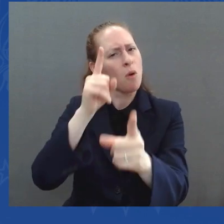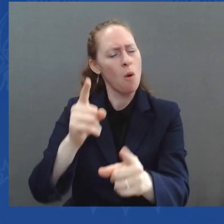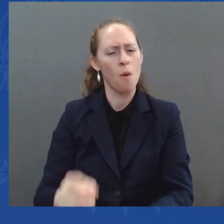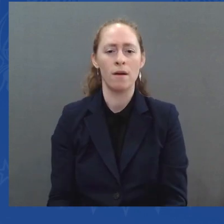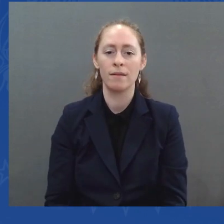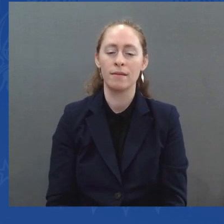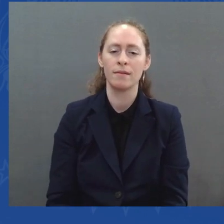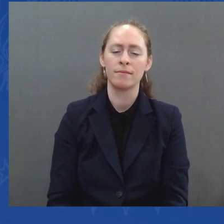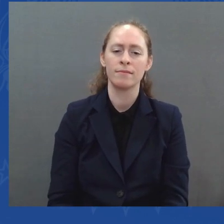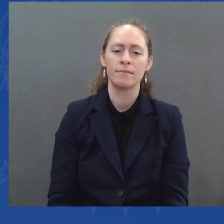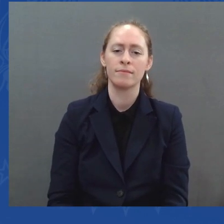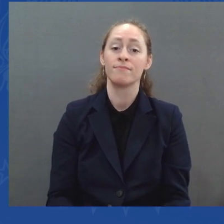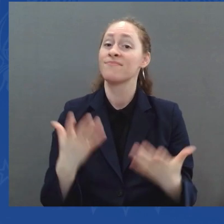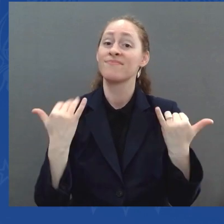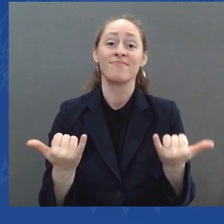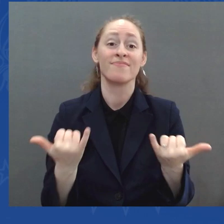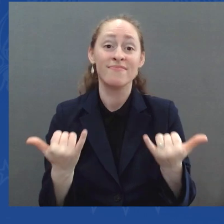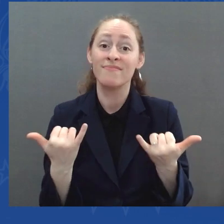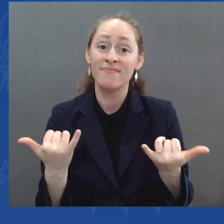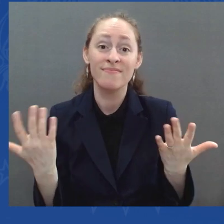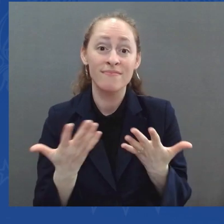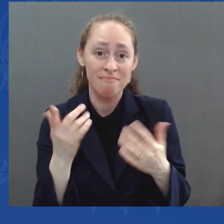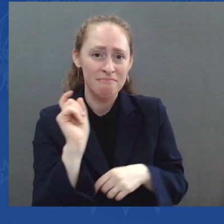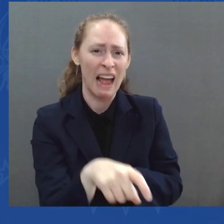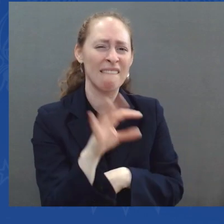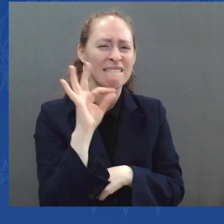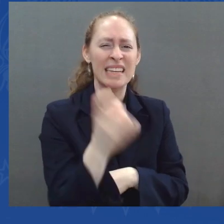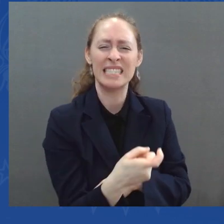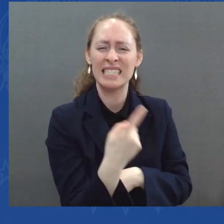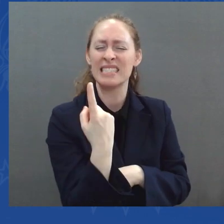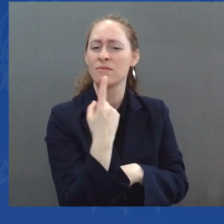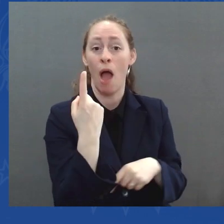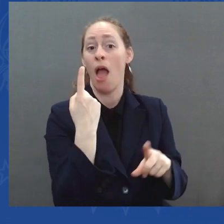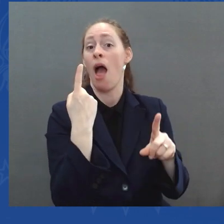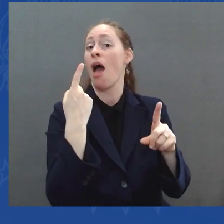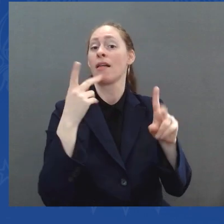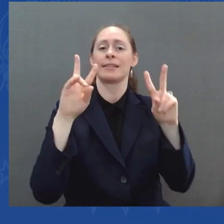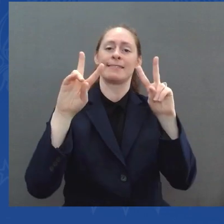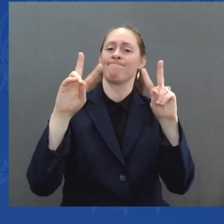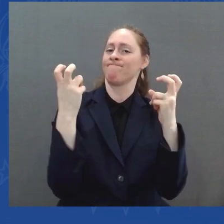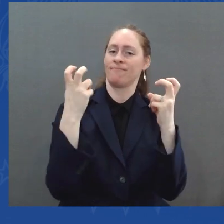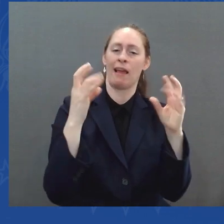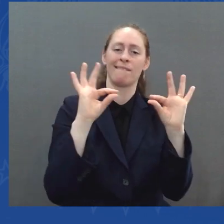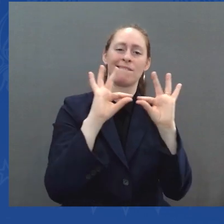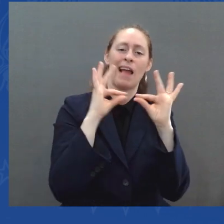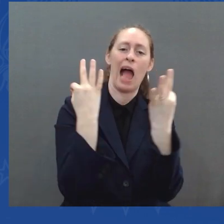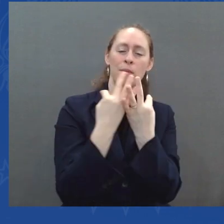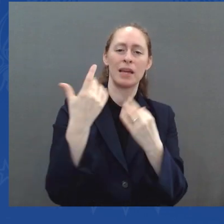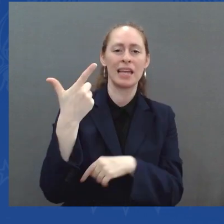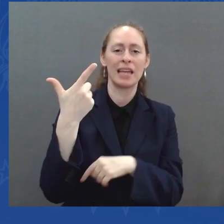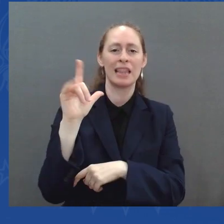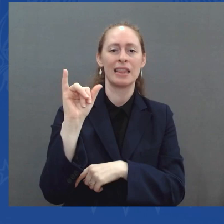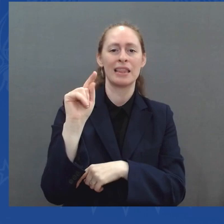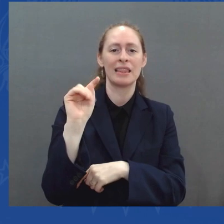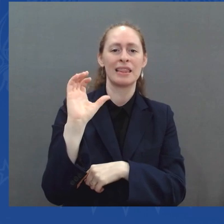probably knows what it is, but it's a common issue facing five million Americans